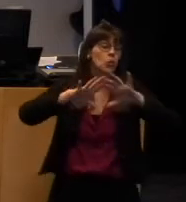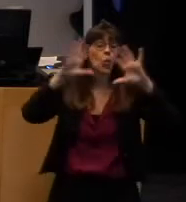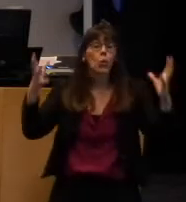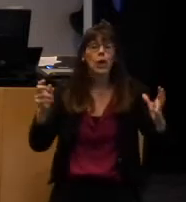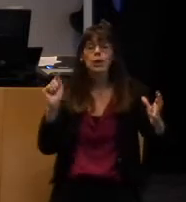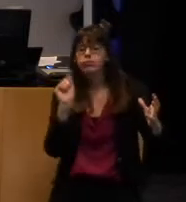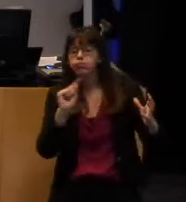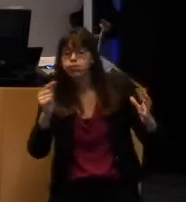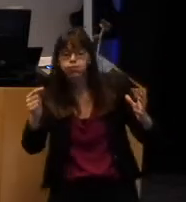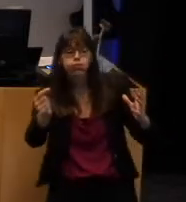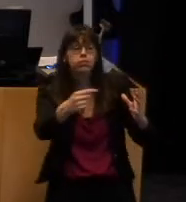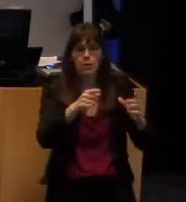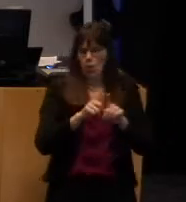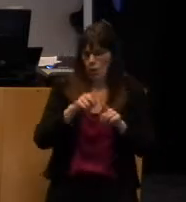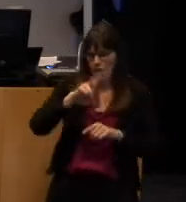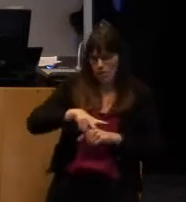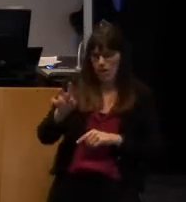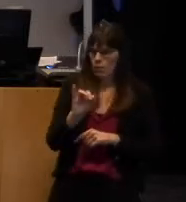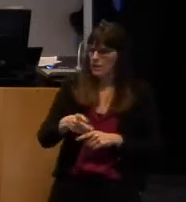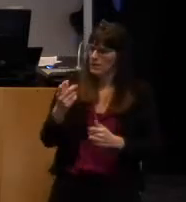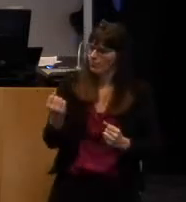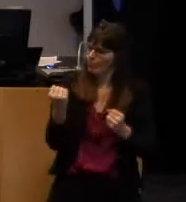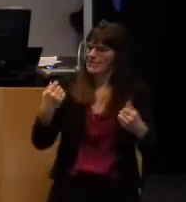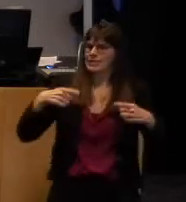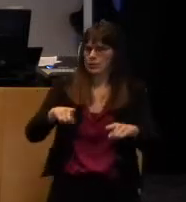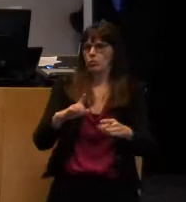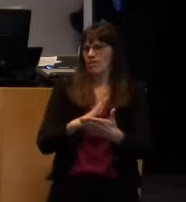sign language interpreters by default use the simultaneous mode.